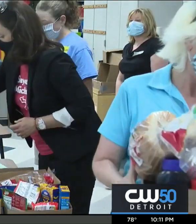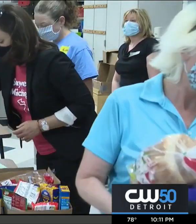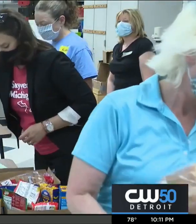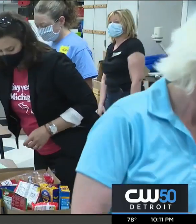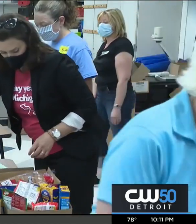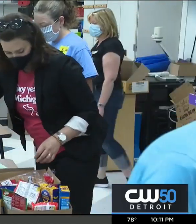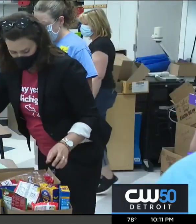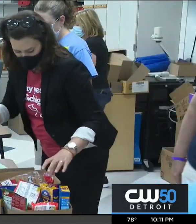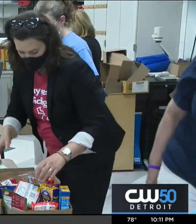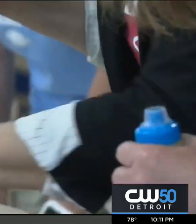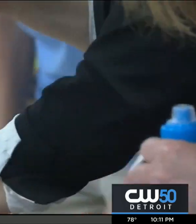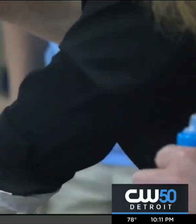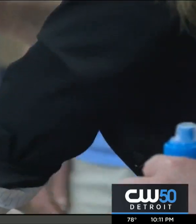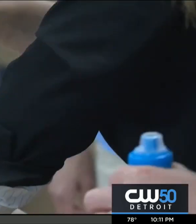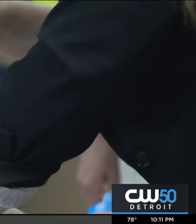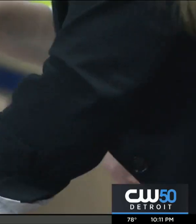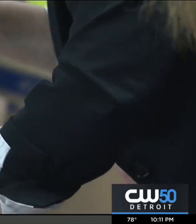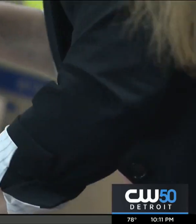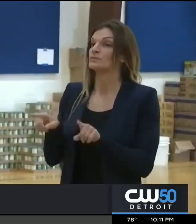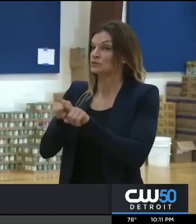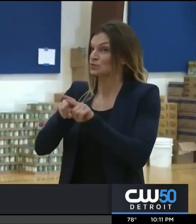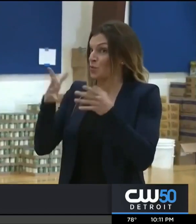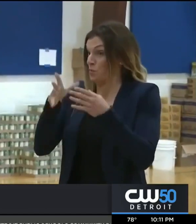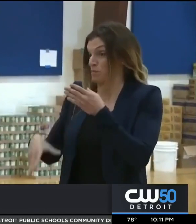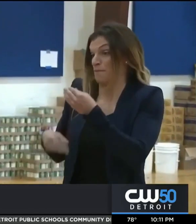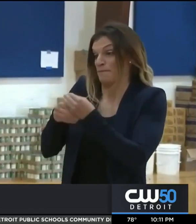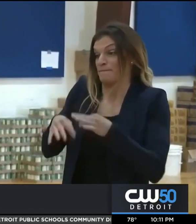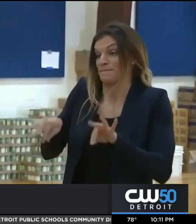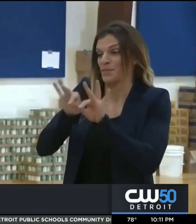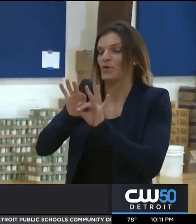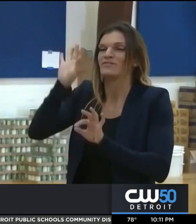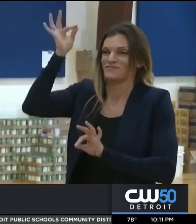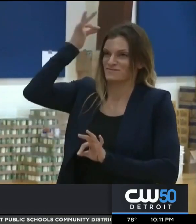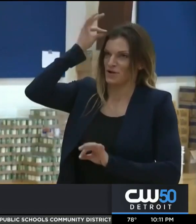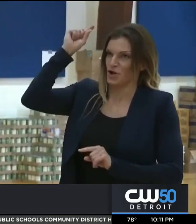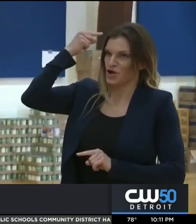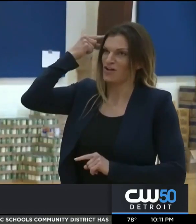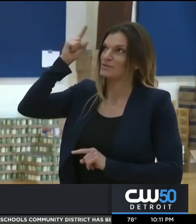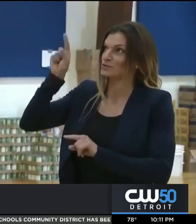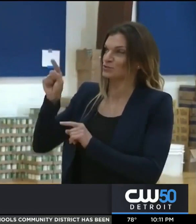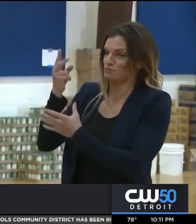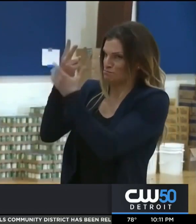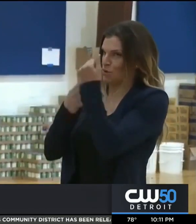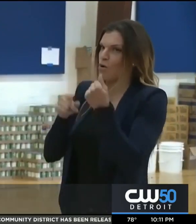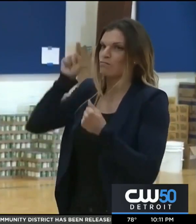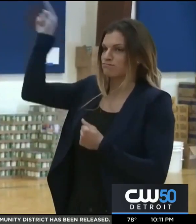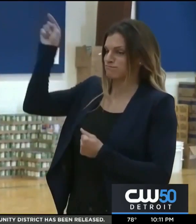LETTER TO PRESIDENT TRUMP TO ASK FOR AN EMERGENCY DECLARATION.